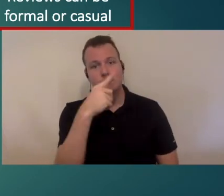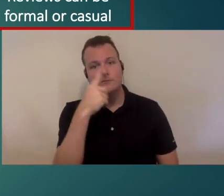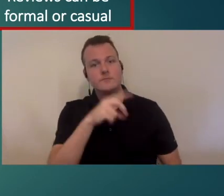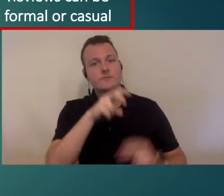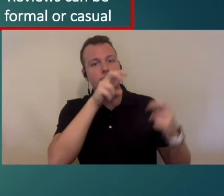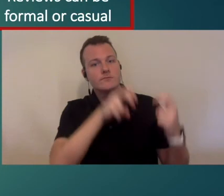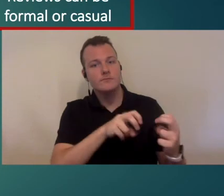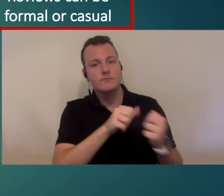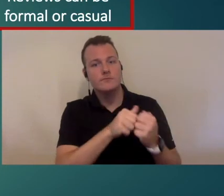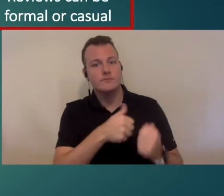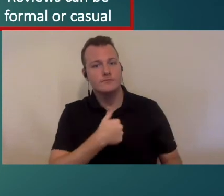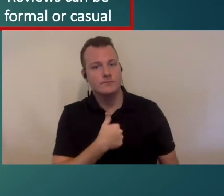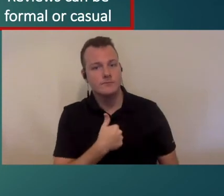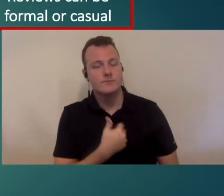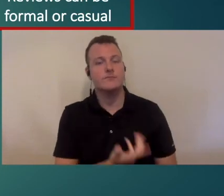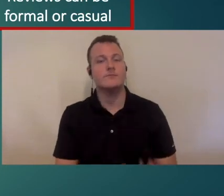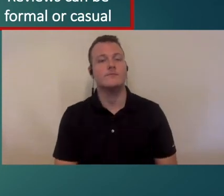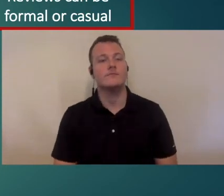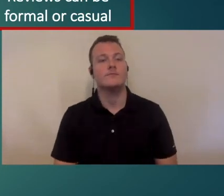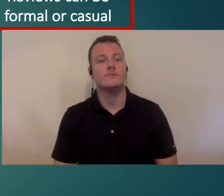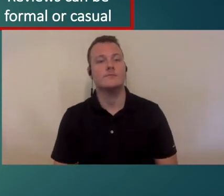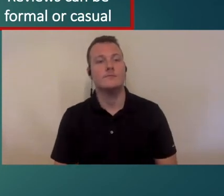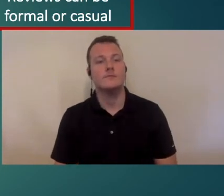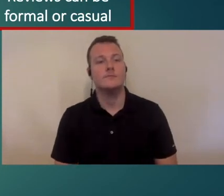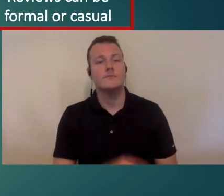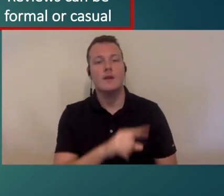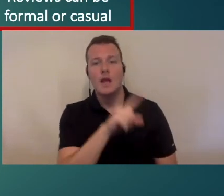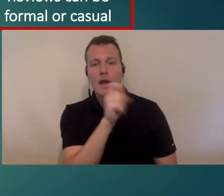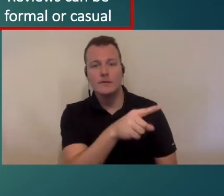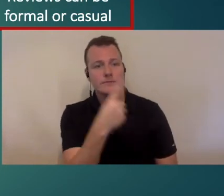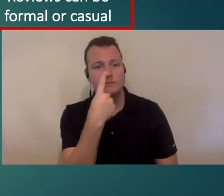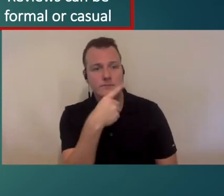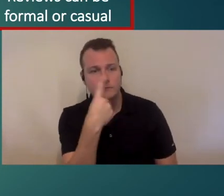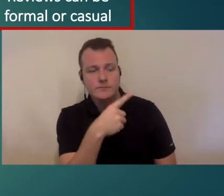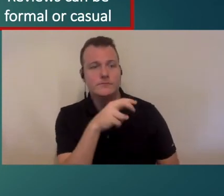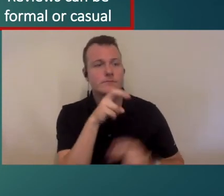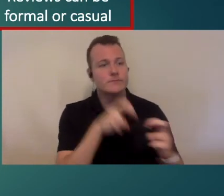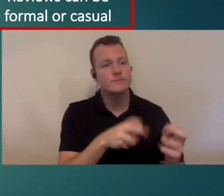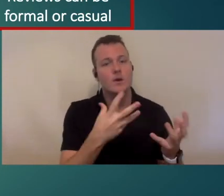sit down, and just- I asked them, 'would you mind sitting down, I just wanted to